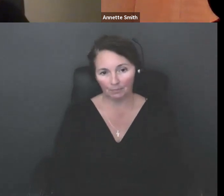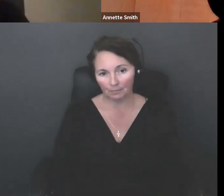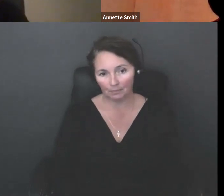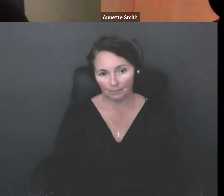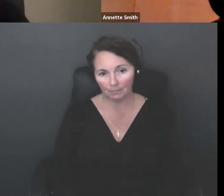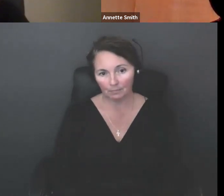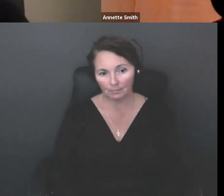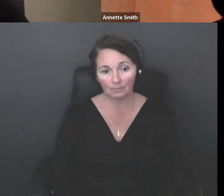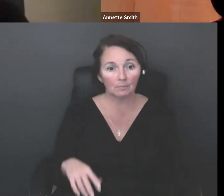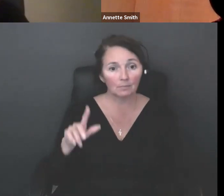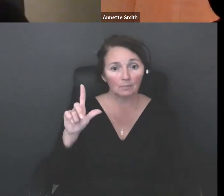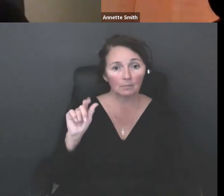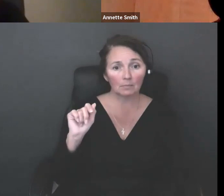So thank you.